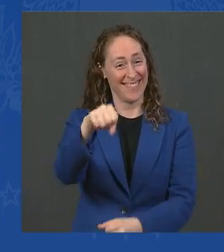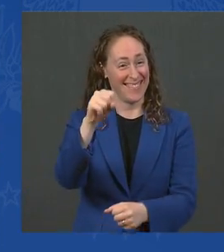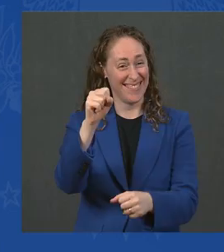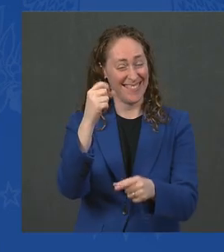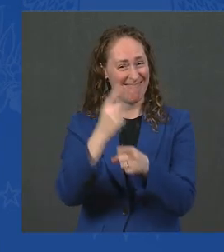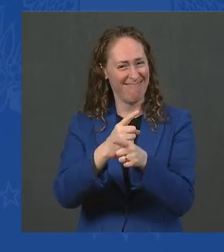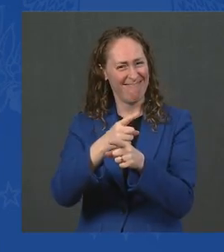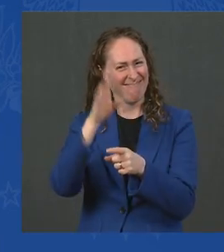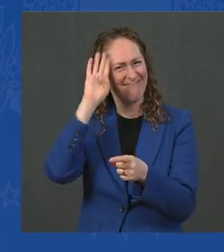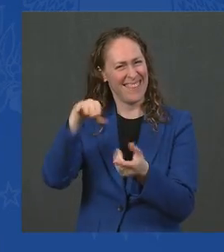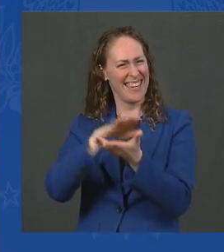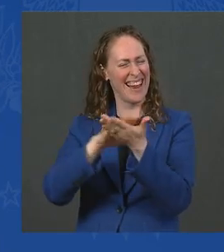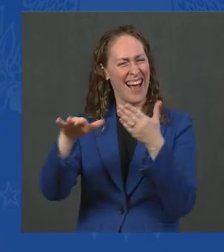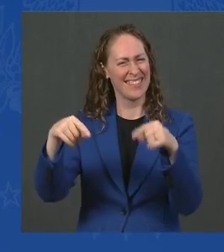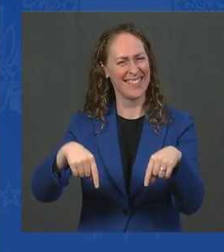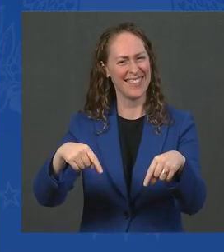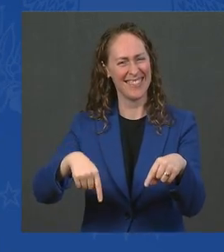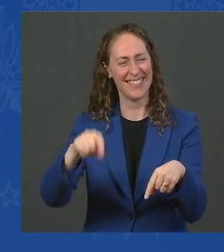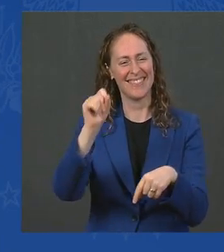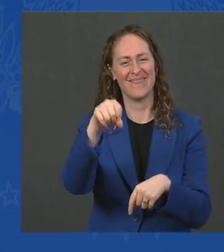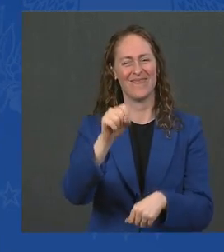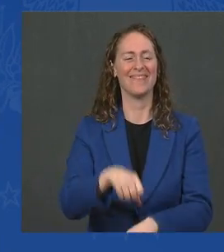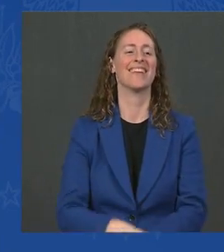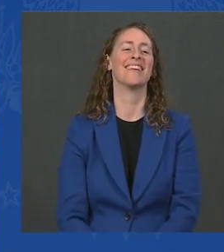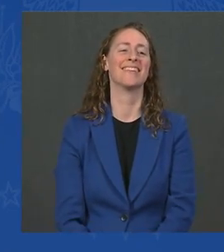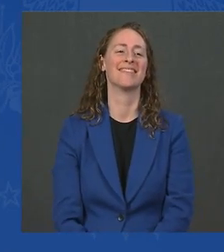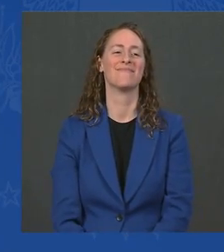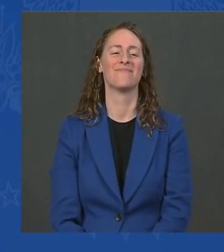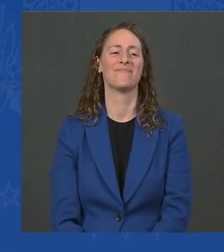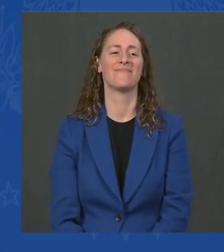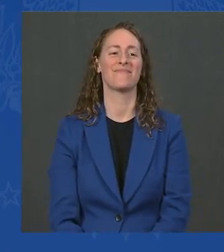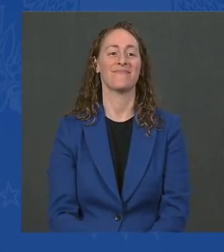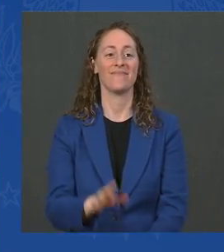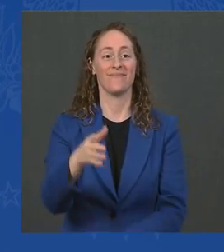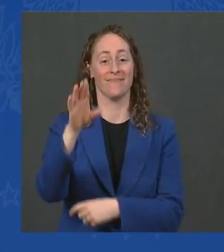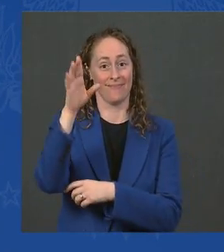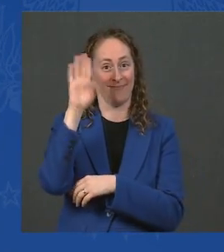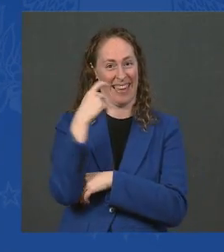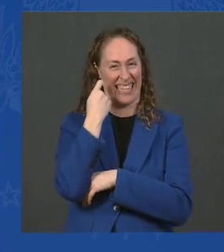The First Lady: Actually, I just started my semester this week,